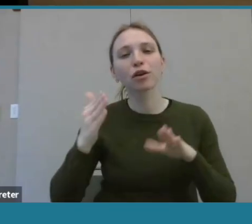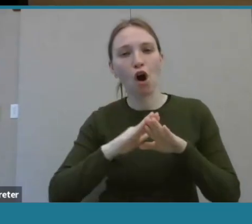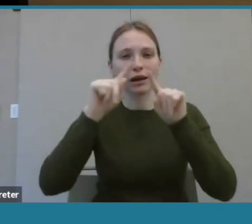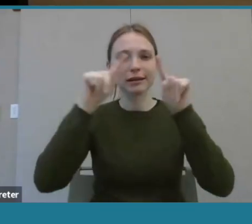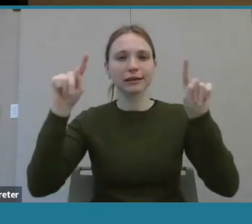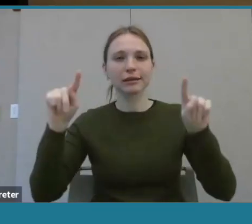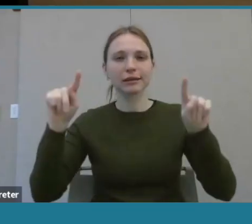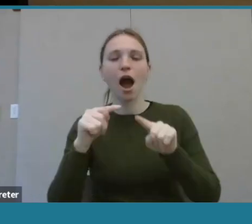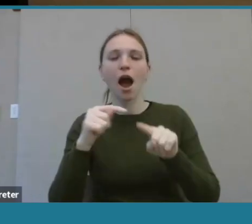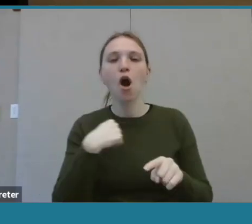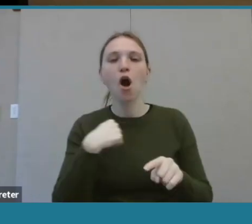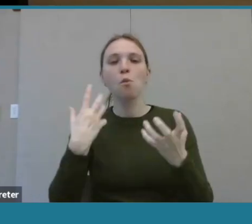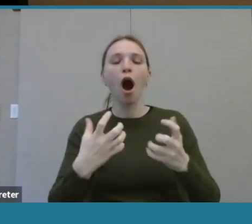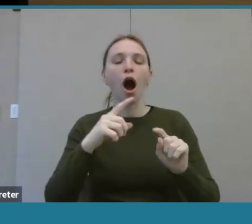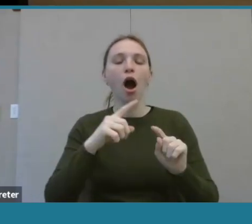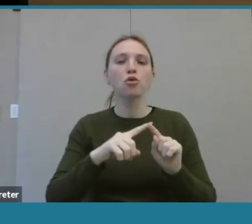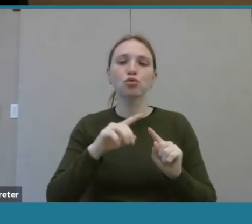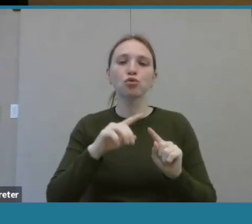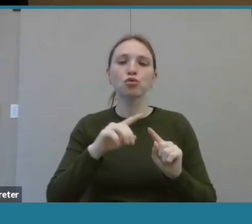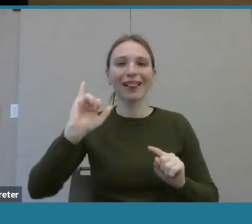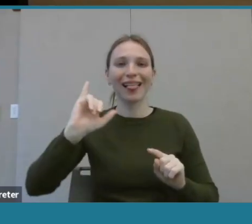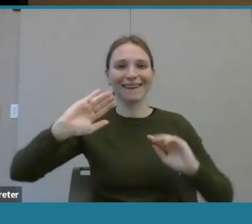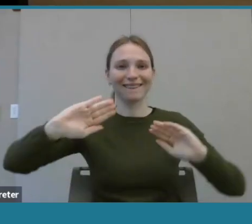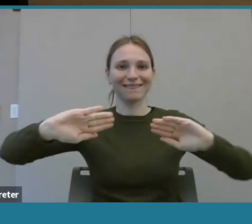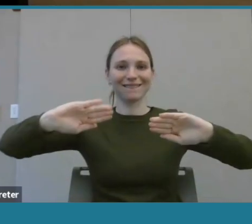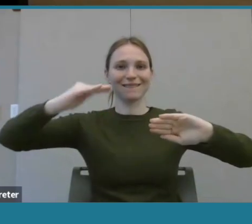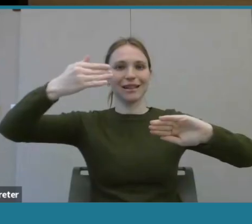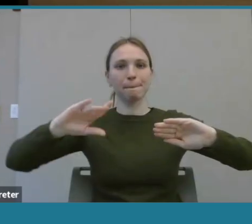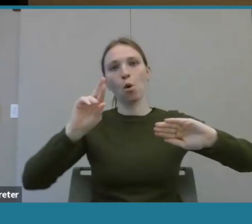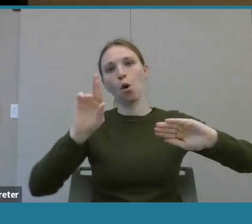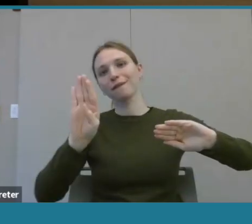like, kind of flip, um, you know, like side A, side B panels that you could flip.